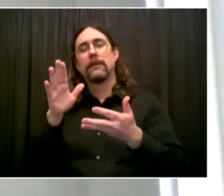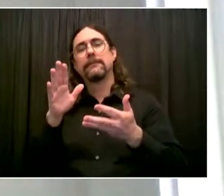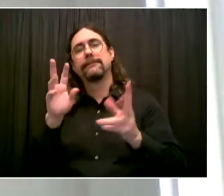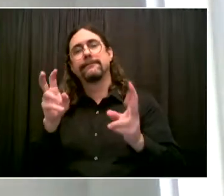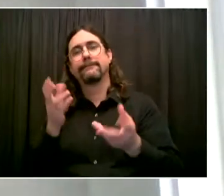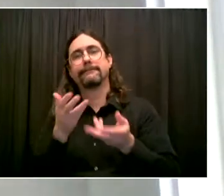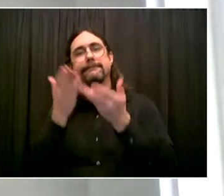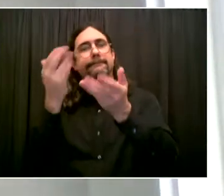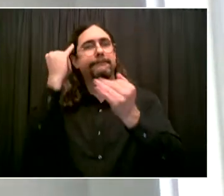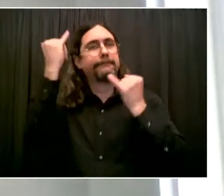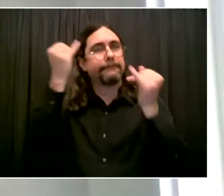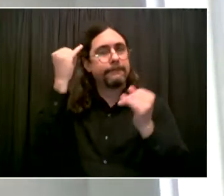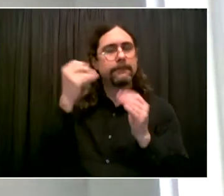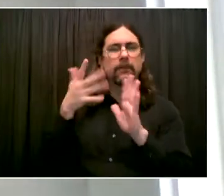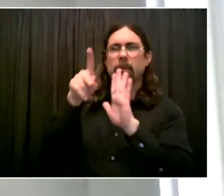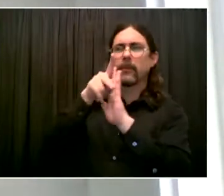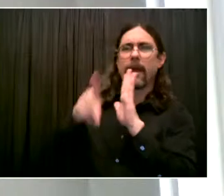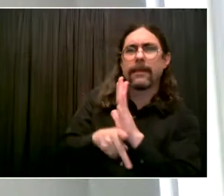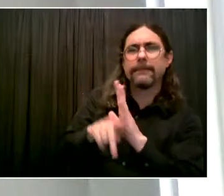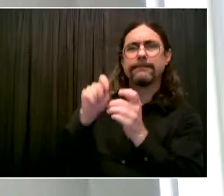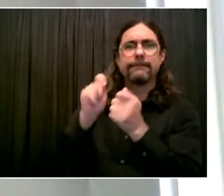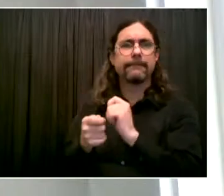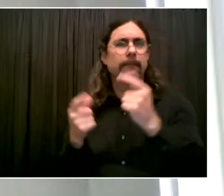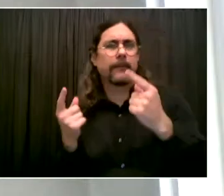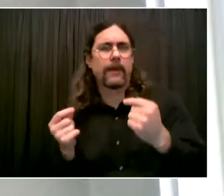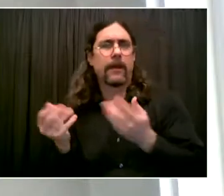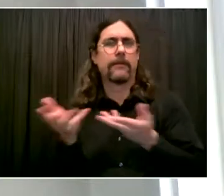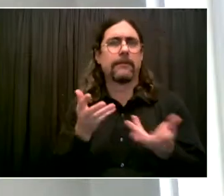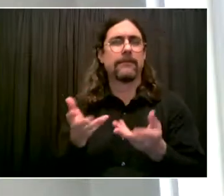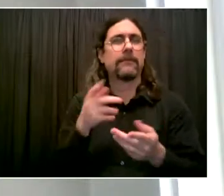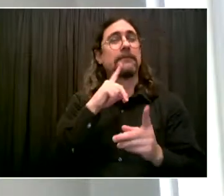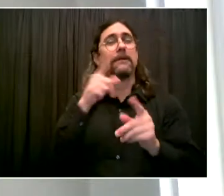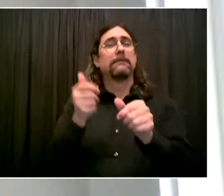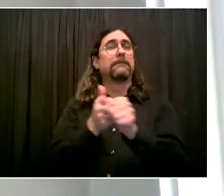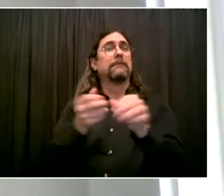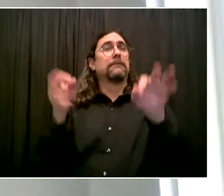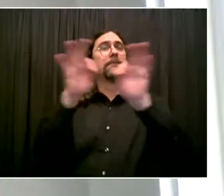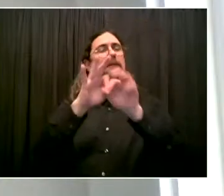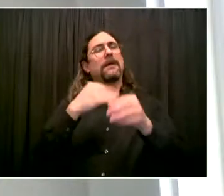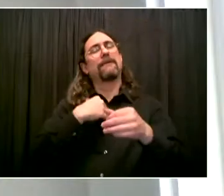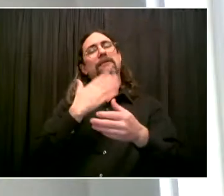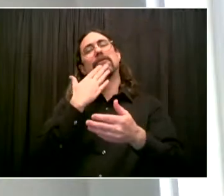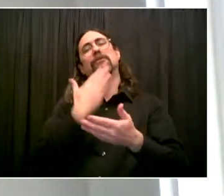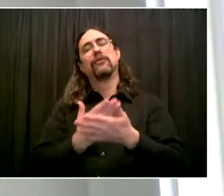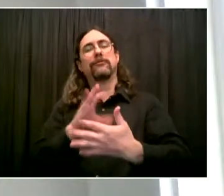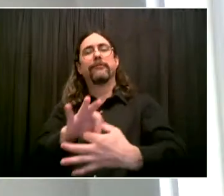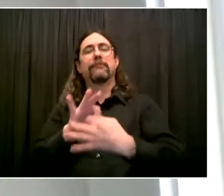P UAND DOWN THE CHAIN OF COMMAND.